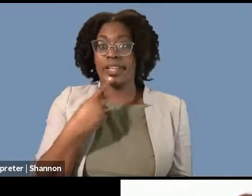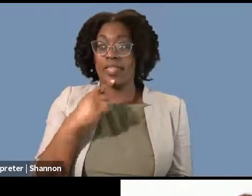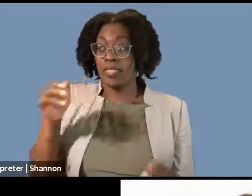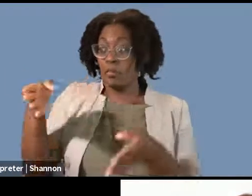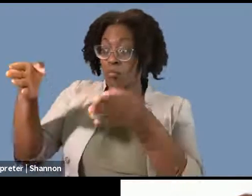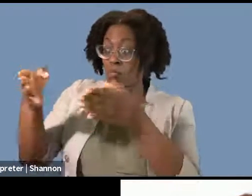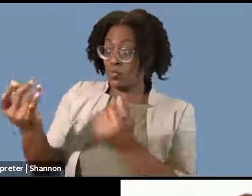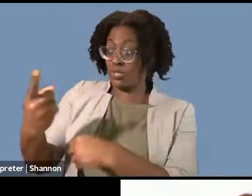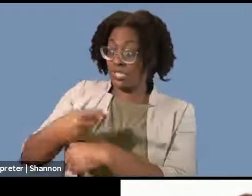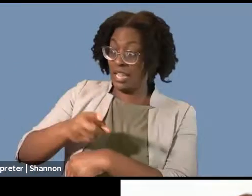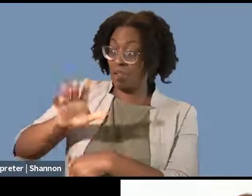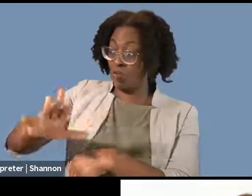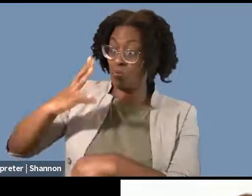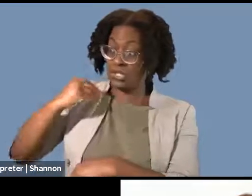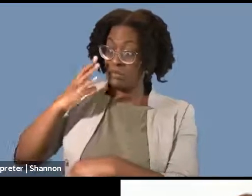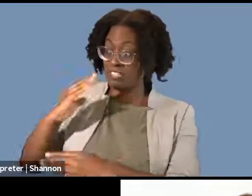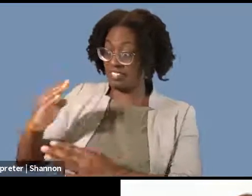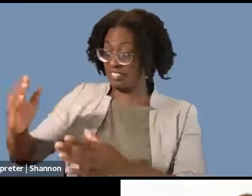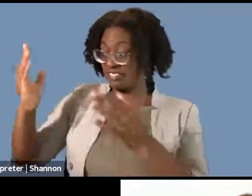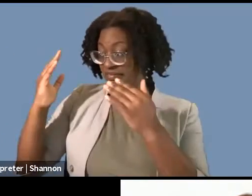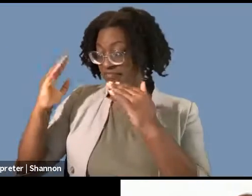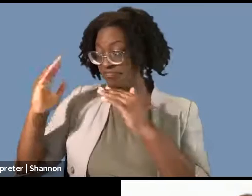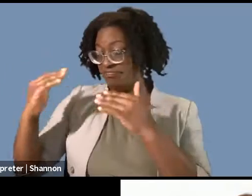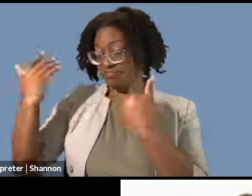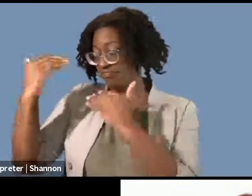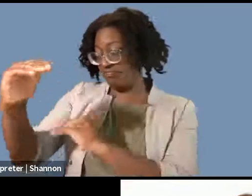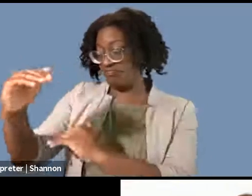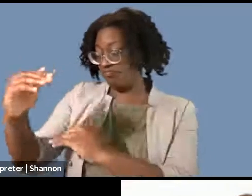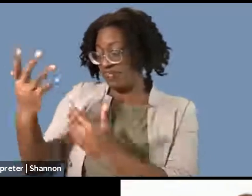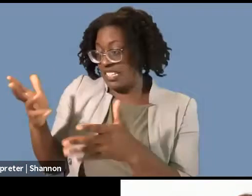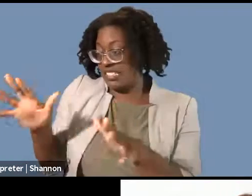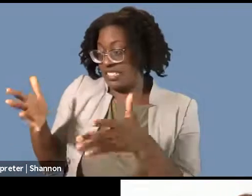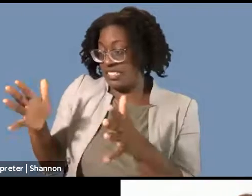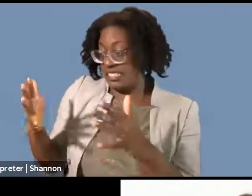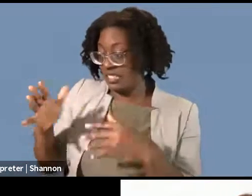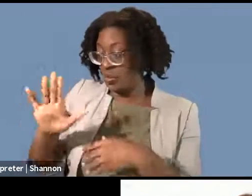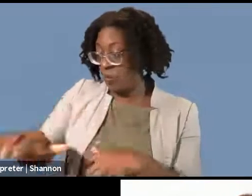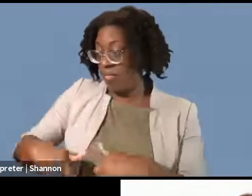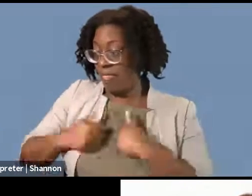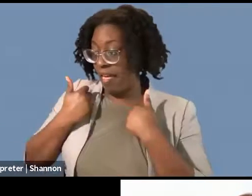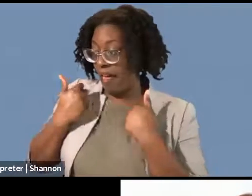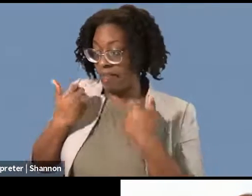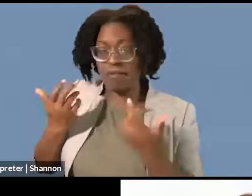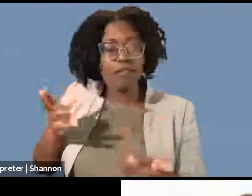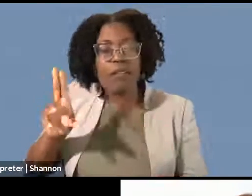You have to put yourself in their shoes in terms of understanding the broader history. You know,